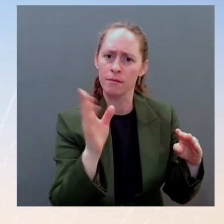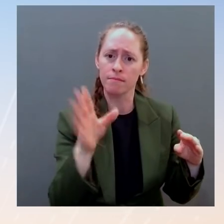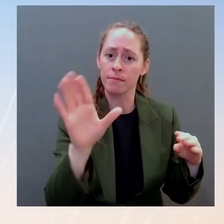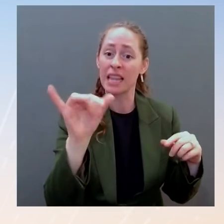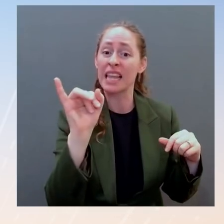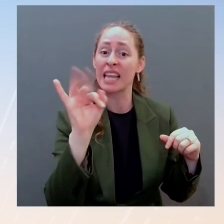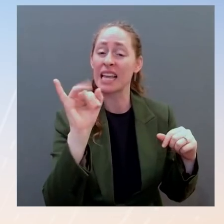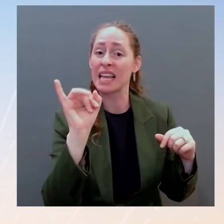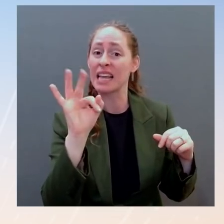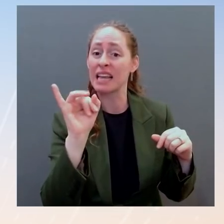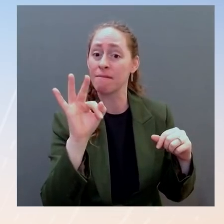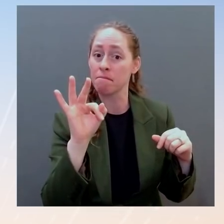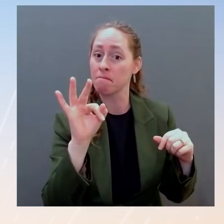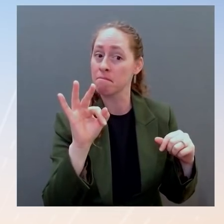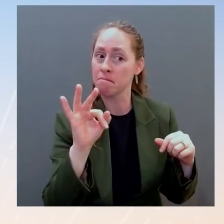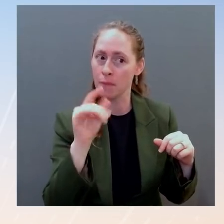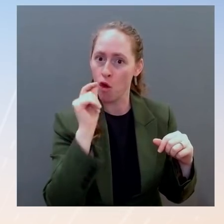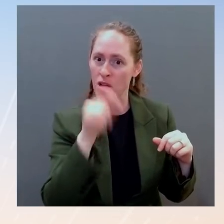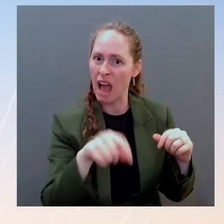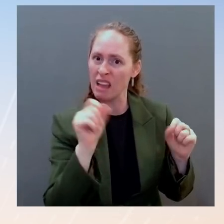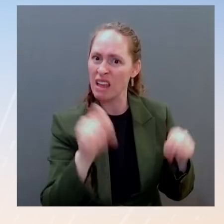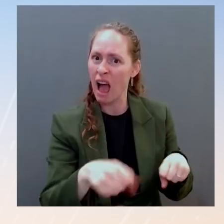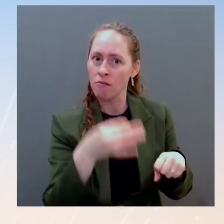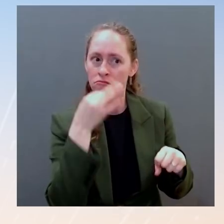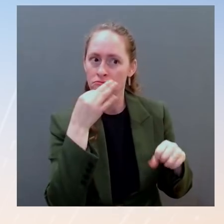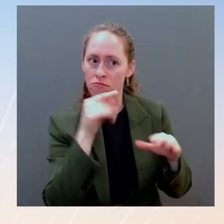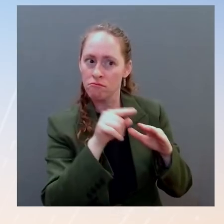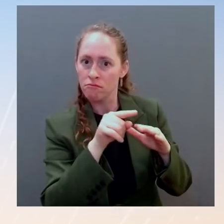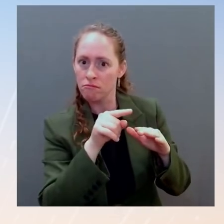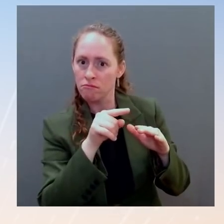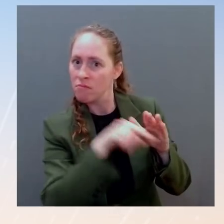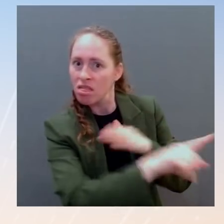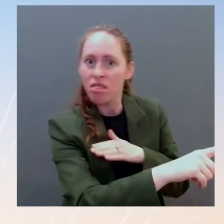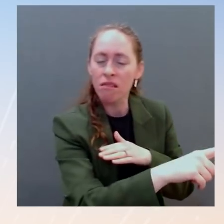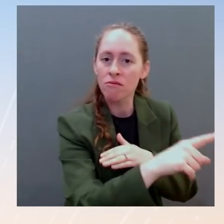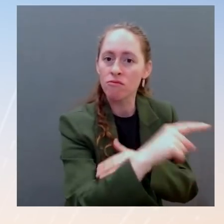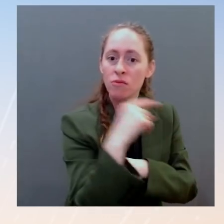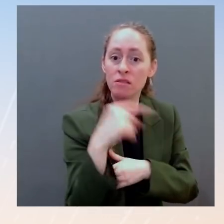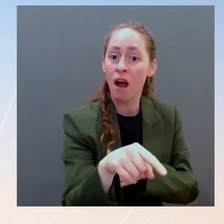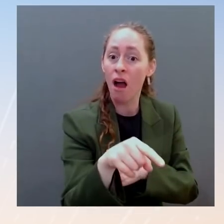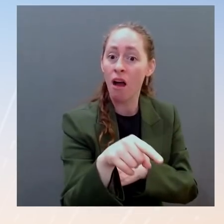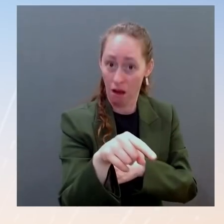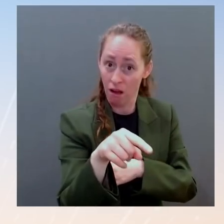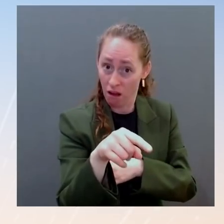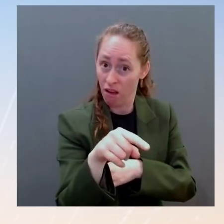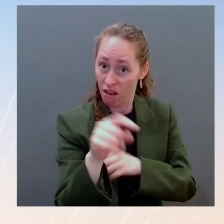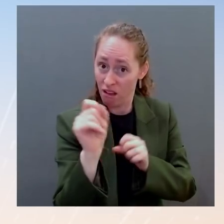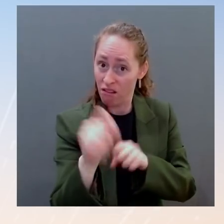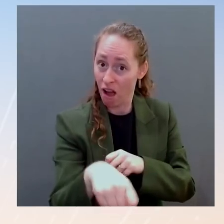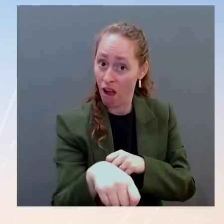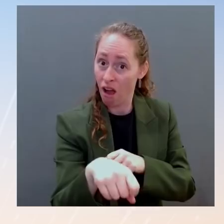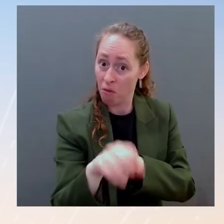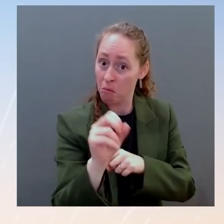on whether the Ukrainians should have the right or maybe even be encouraged to take their fight beyond their border? Ms. Psaki: Again, that is a hypothetical,